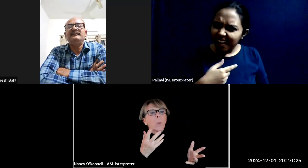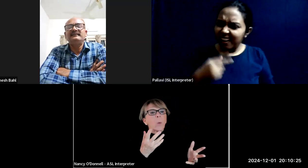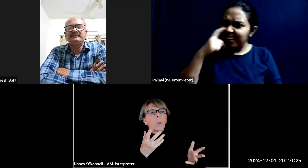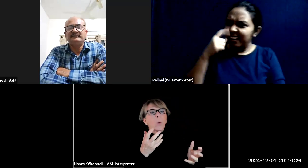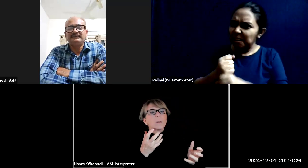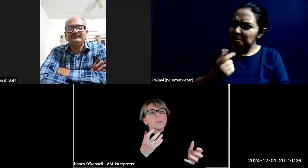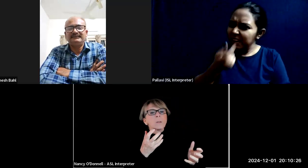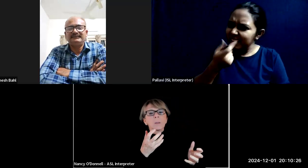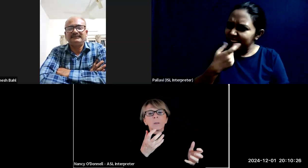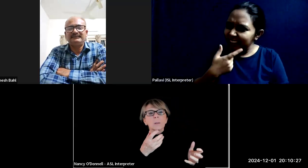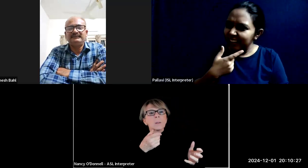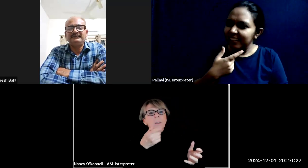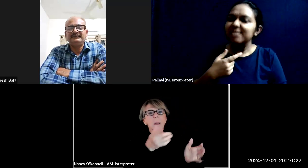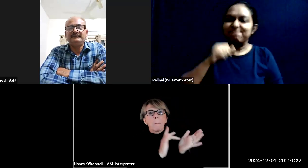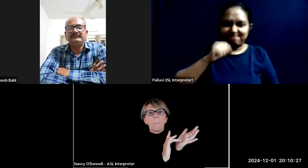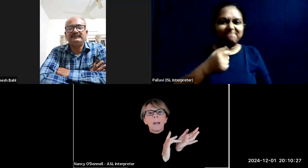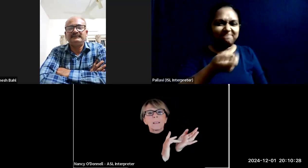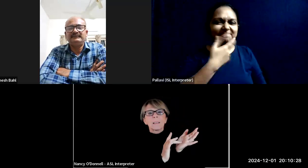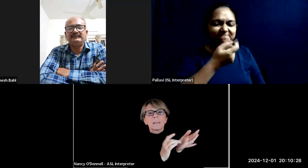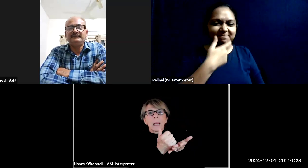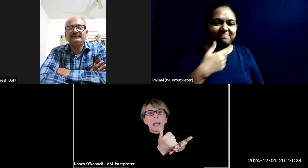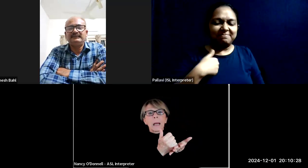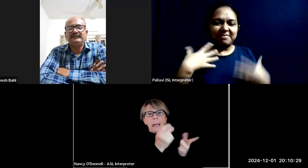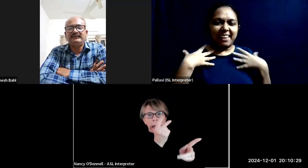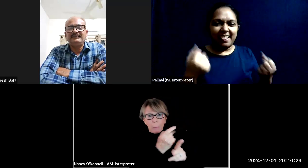Yeah, medicine is keeping me healthy now.